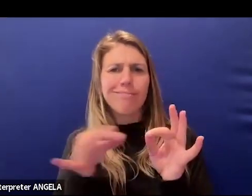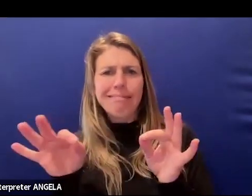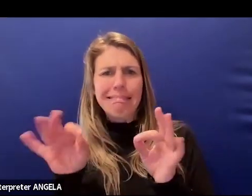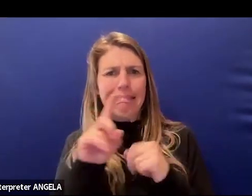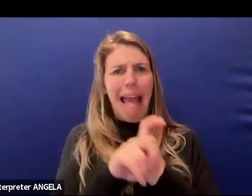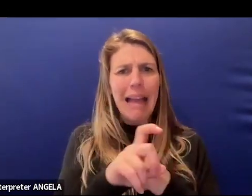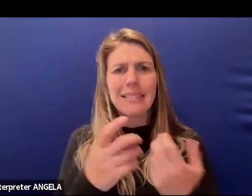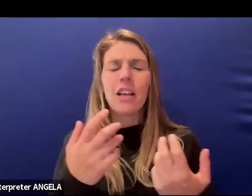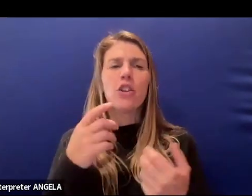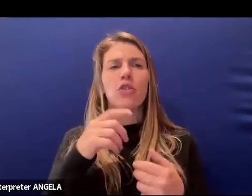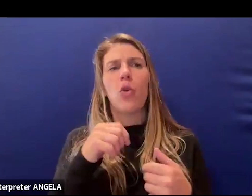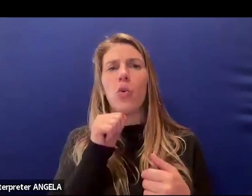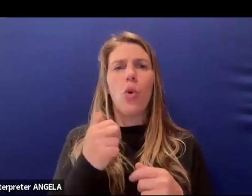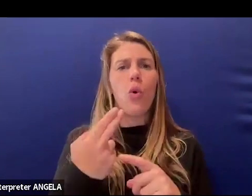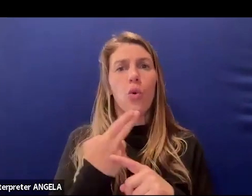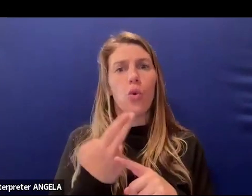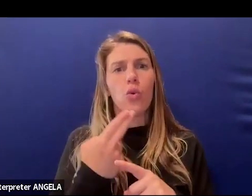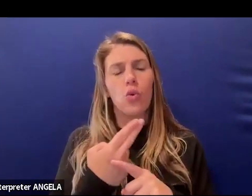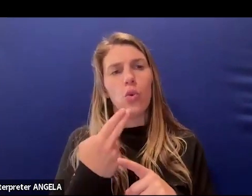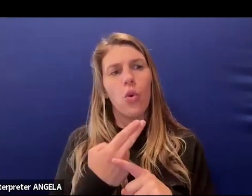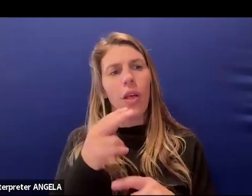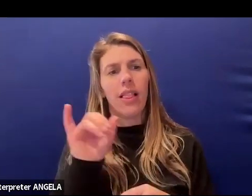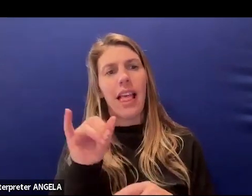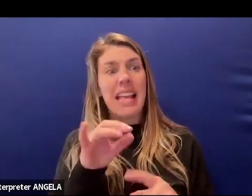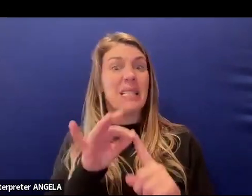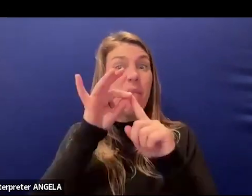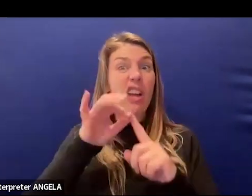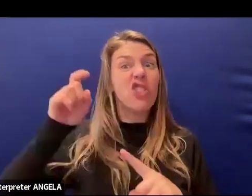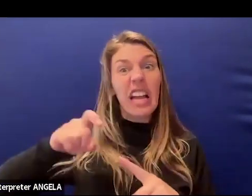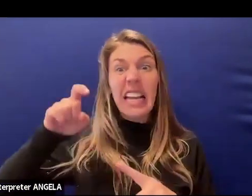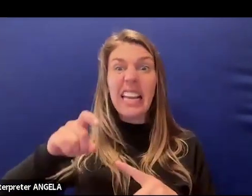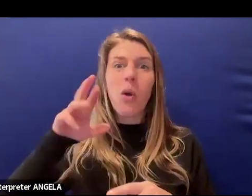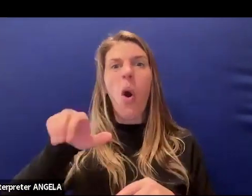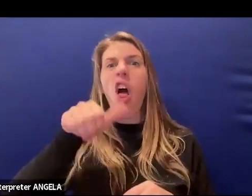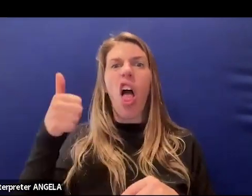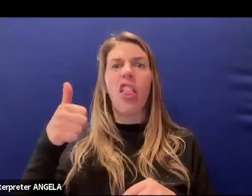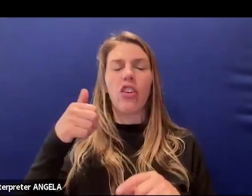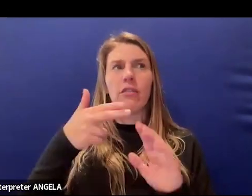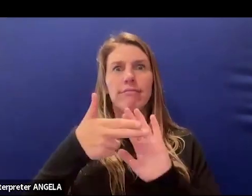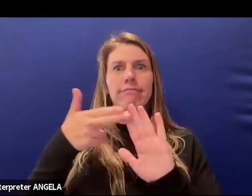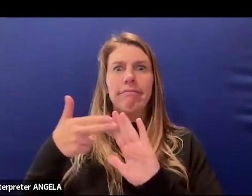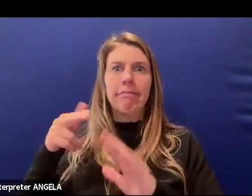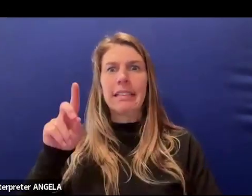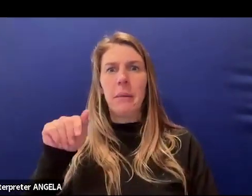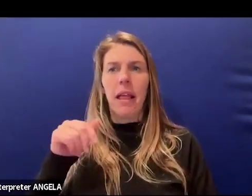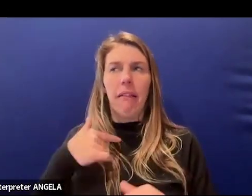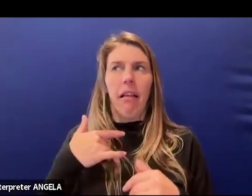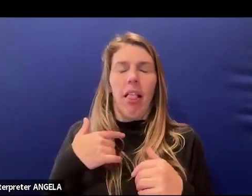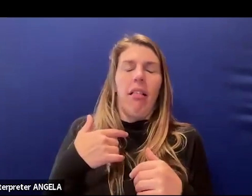Trying to encourage them to avoid using euphemisms like special needs or those other things that make most folks in the disability community cringe